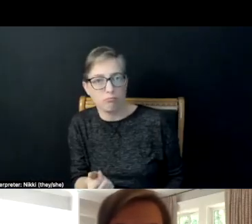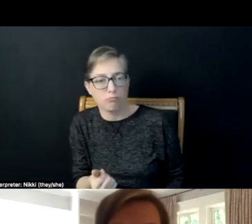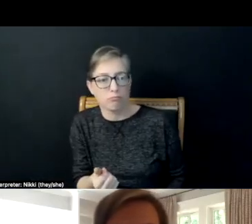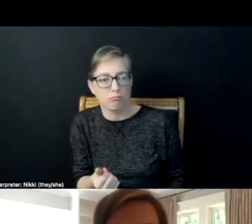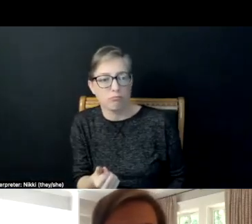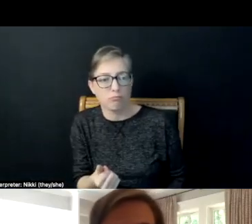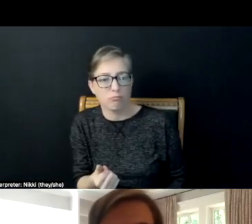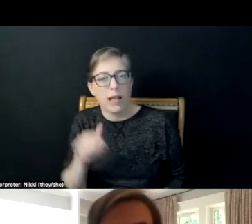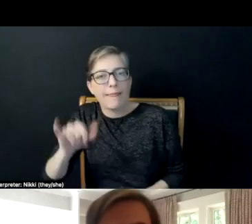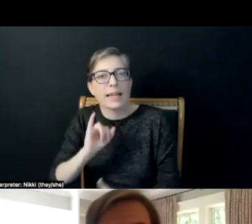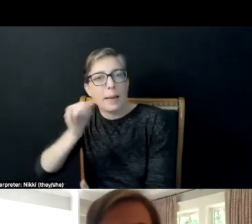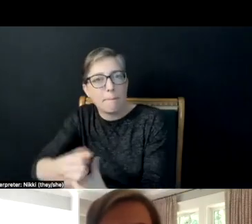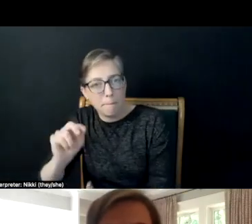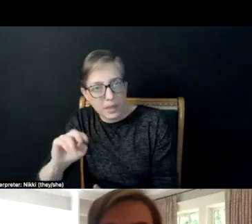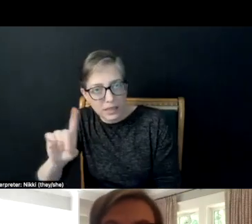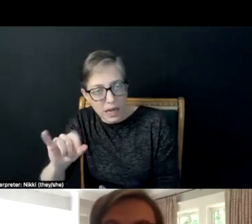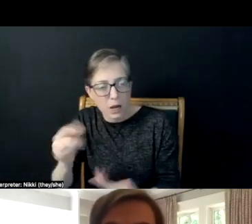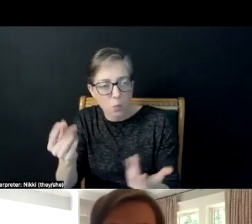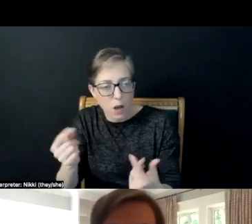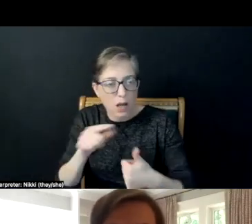cognitive hearing and vision impairment, but these are arbitrarily set